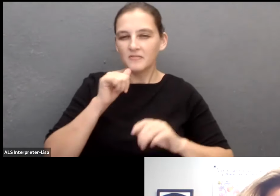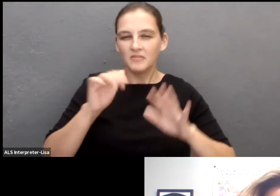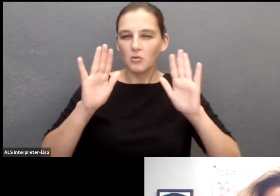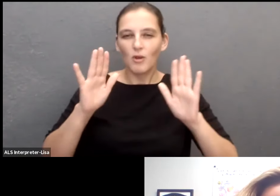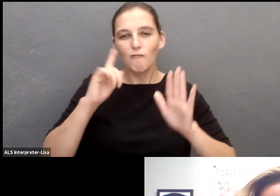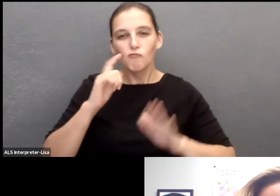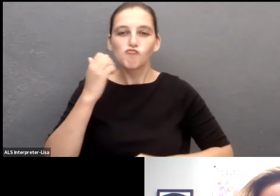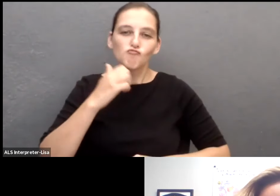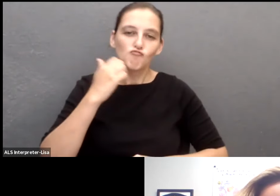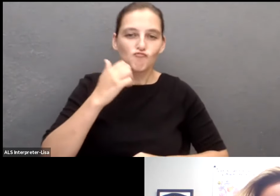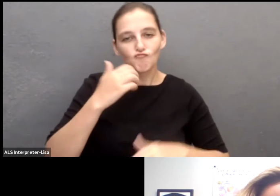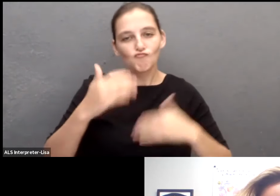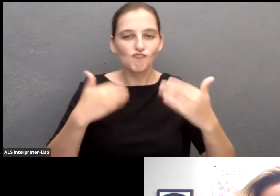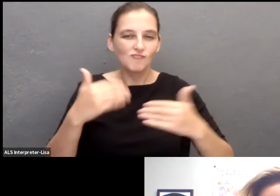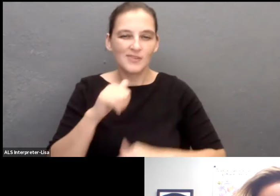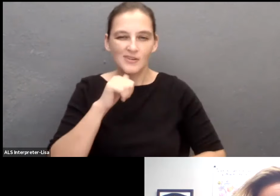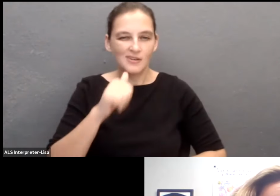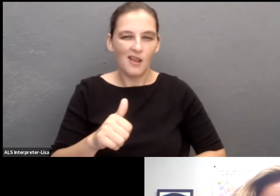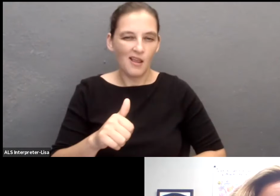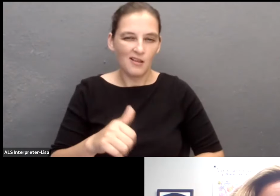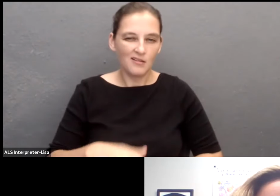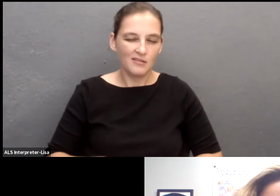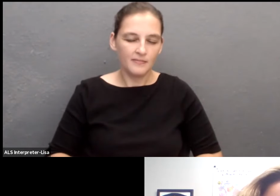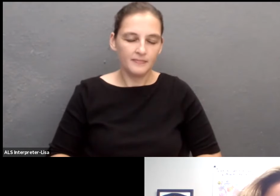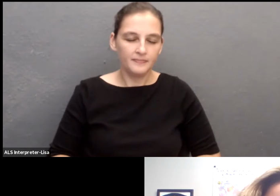right. It's kind of just, even if, like, for you